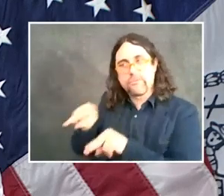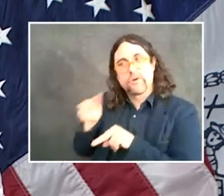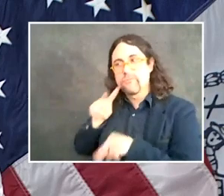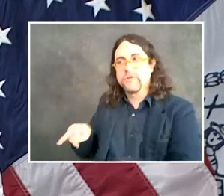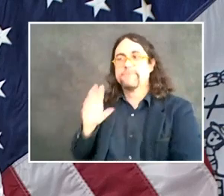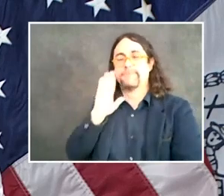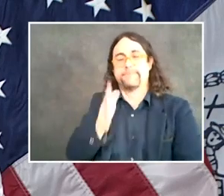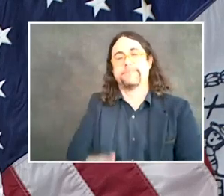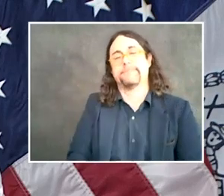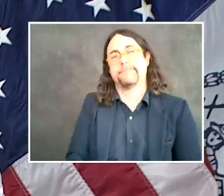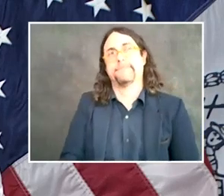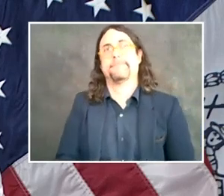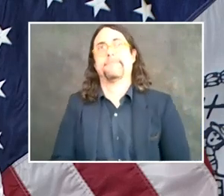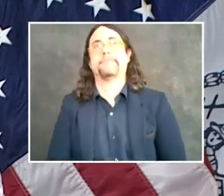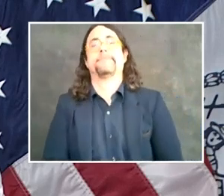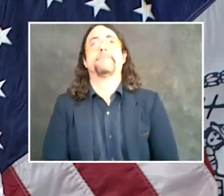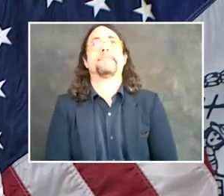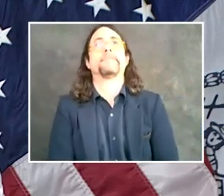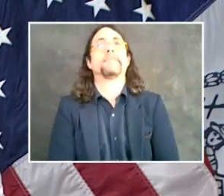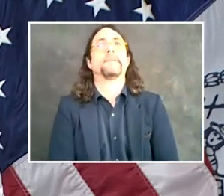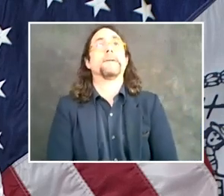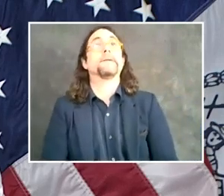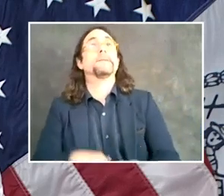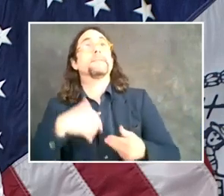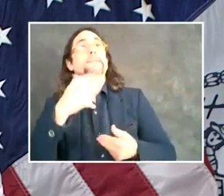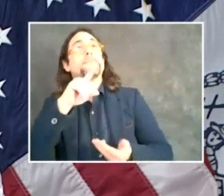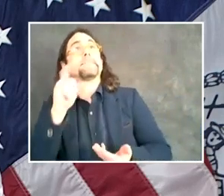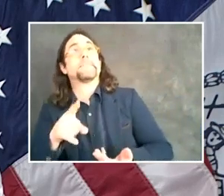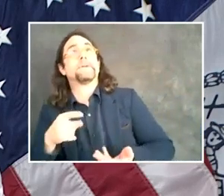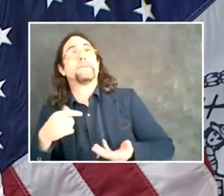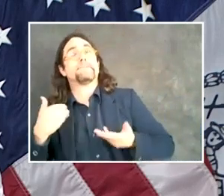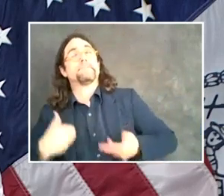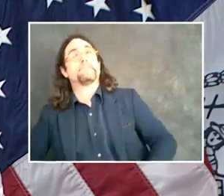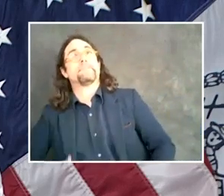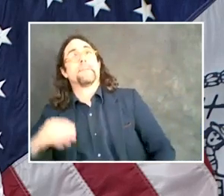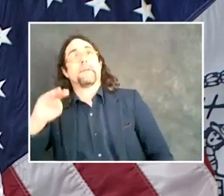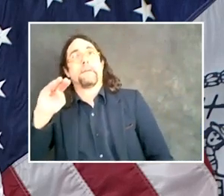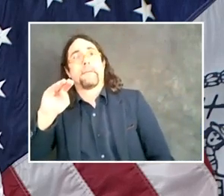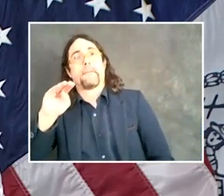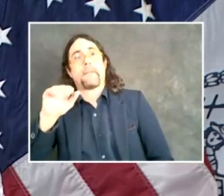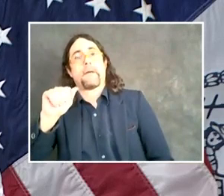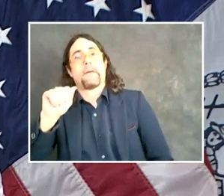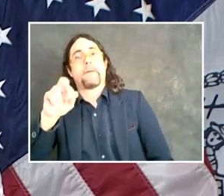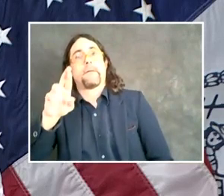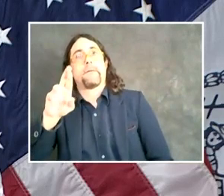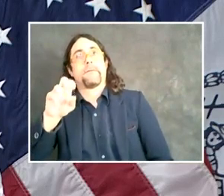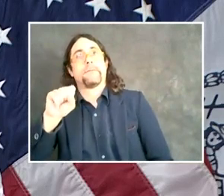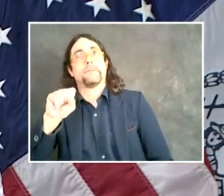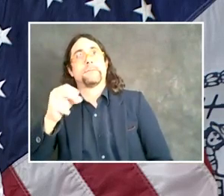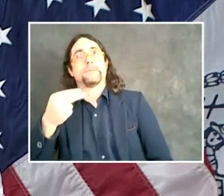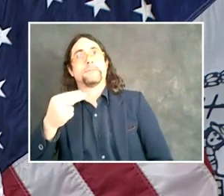NEXT WE HAVE MARTIA FROM